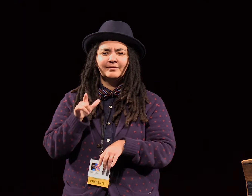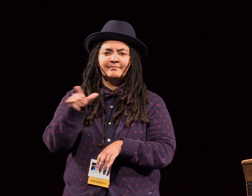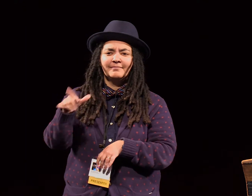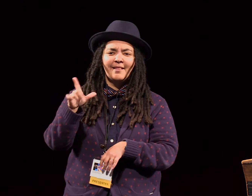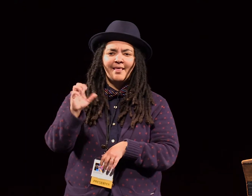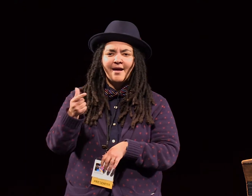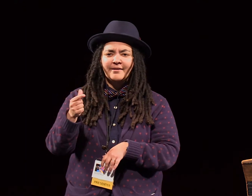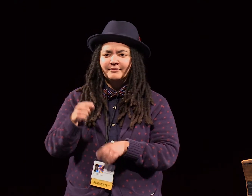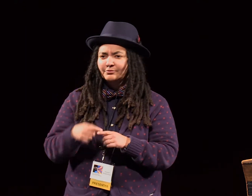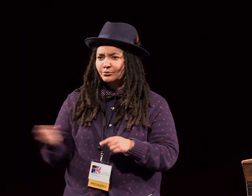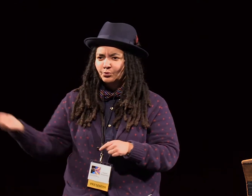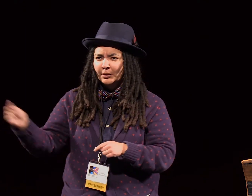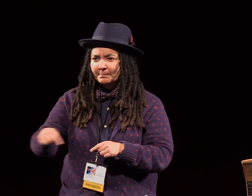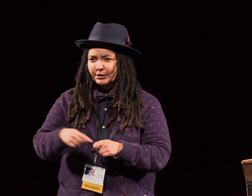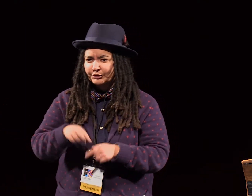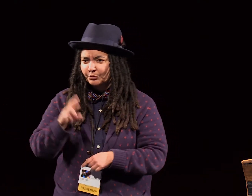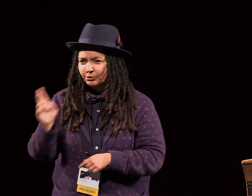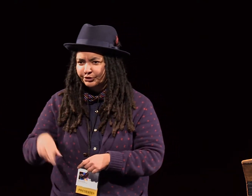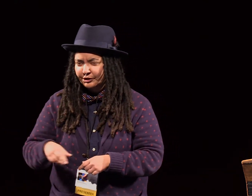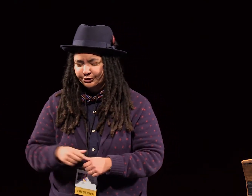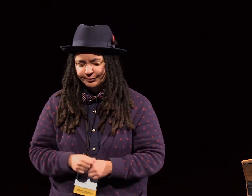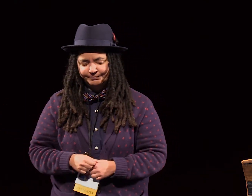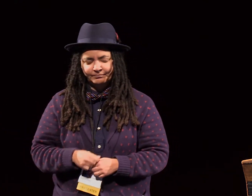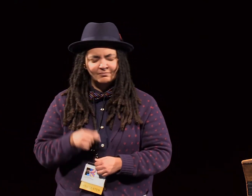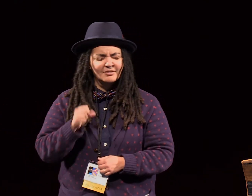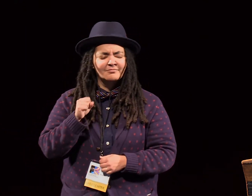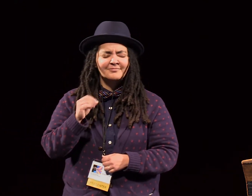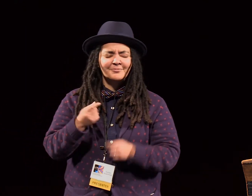For example, when I was on the last leg of my trip here to Rochester...